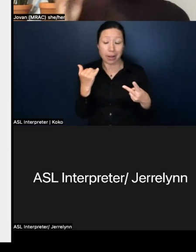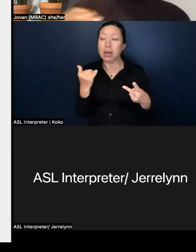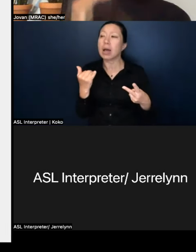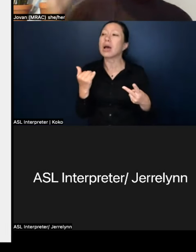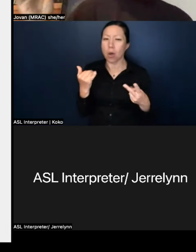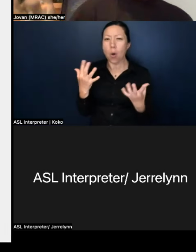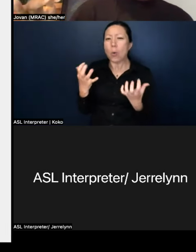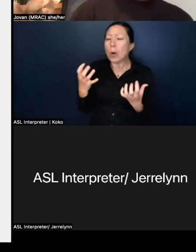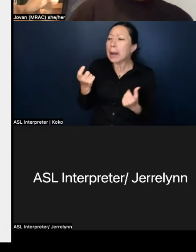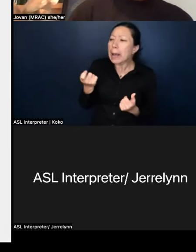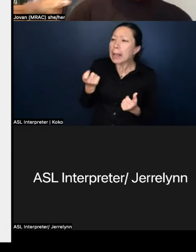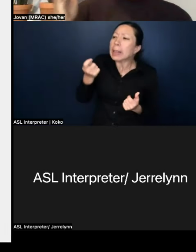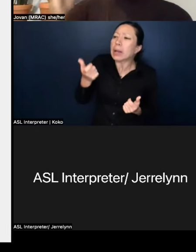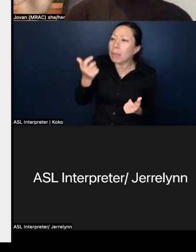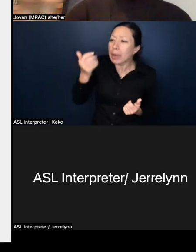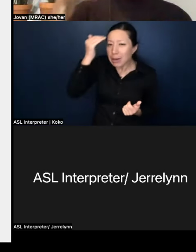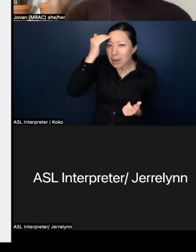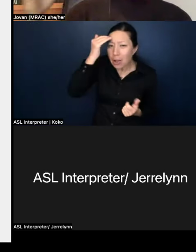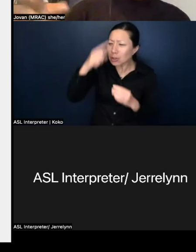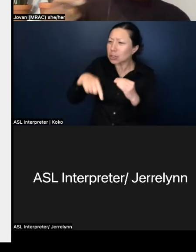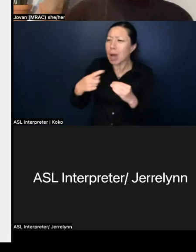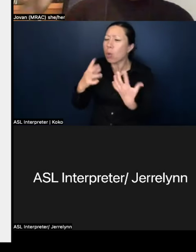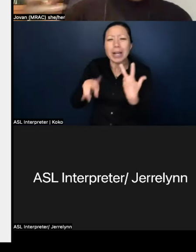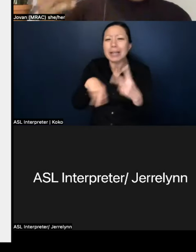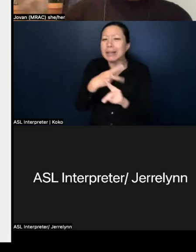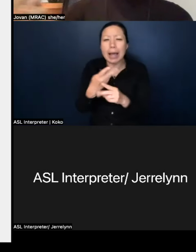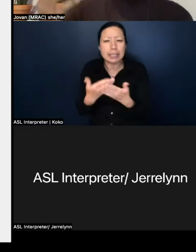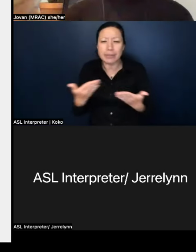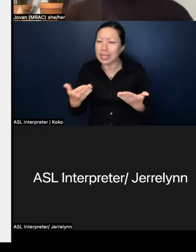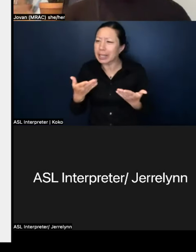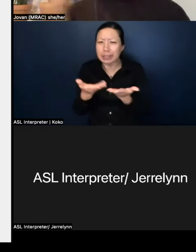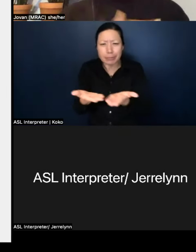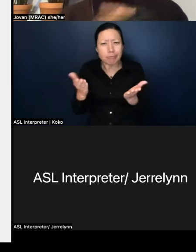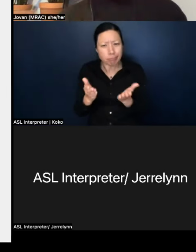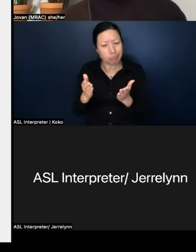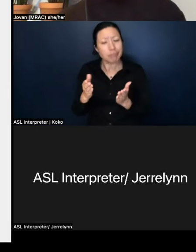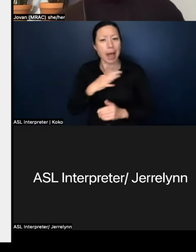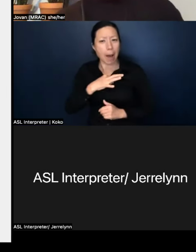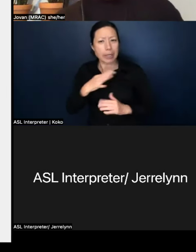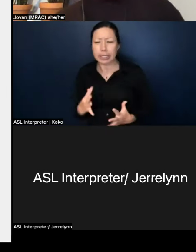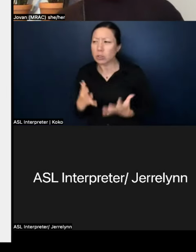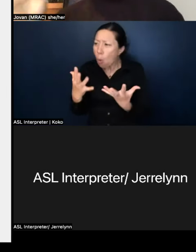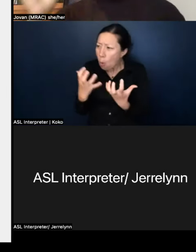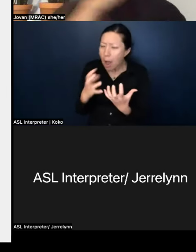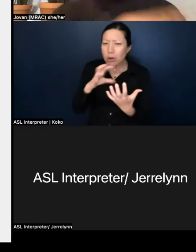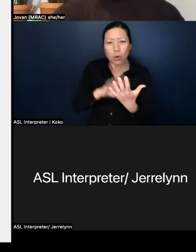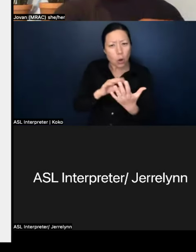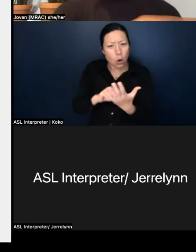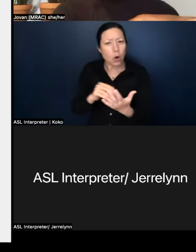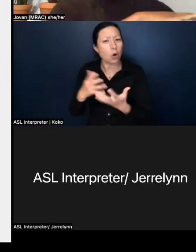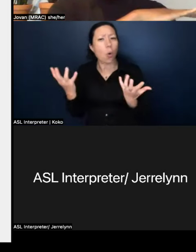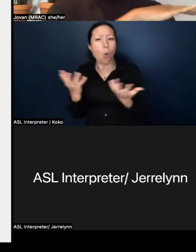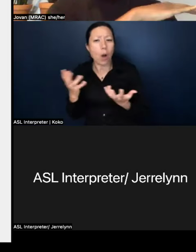folks are interested in learning, pursuing? What are you gonna be working on over the next couple of years? Not because you need to spend